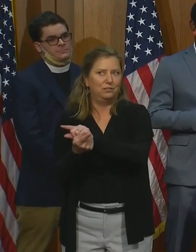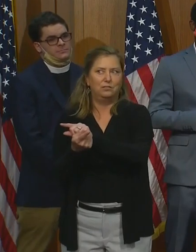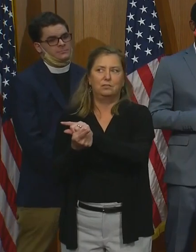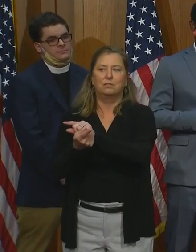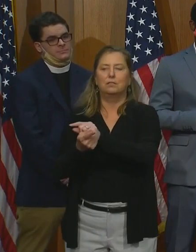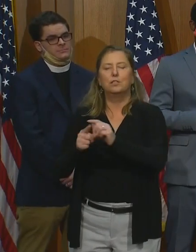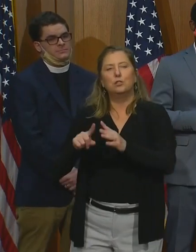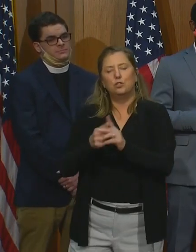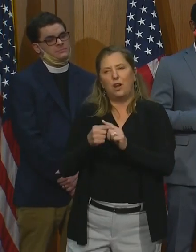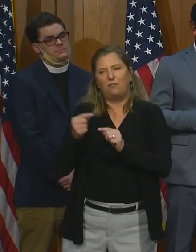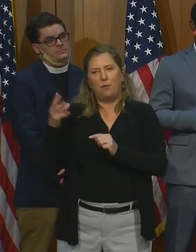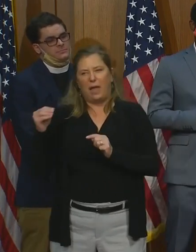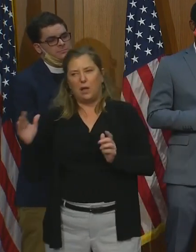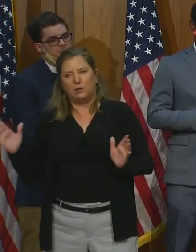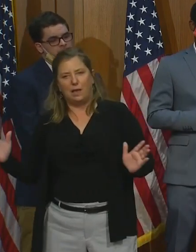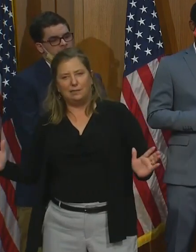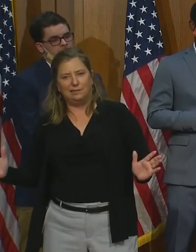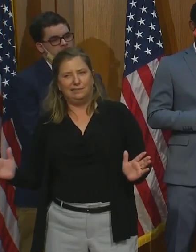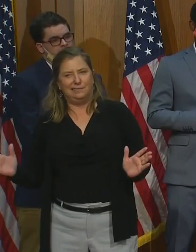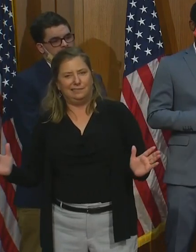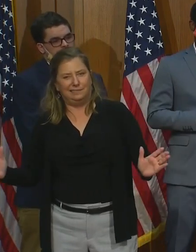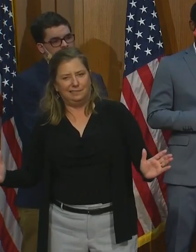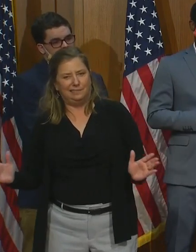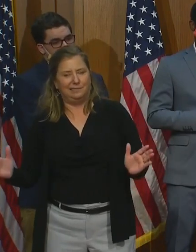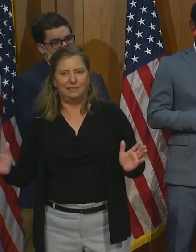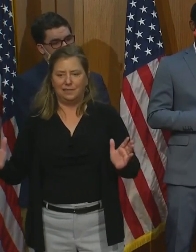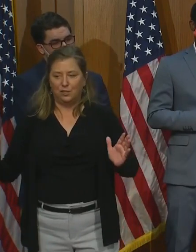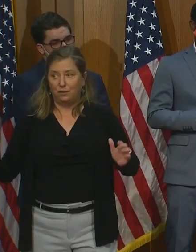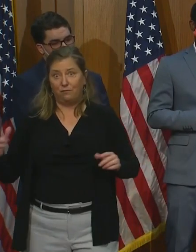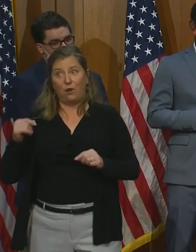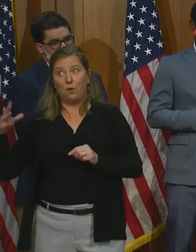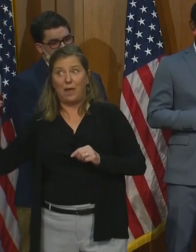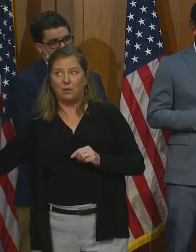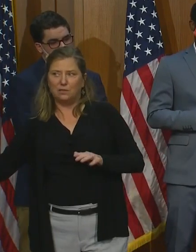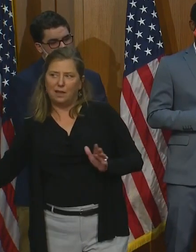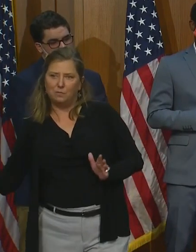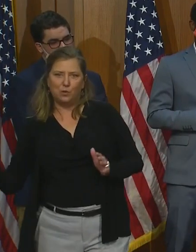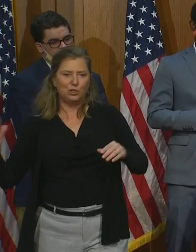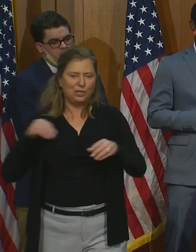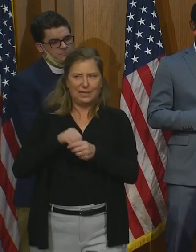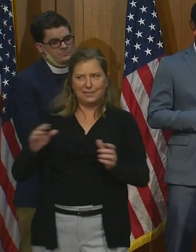CHANGE. YOU PUSH ON THE